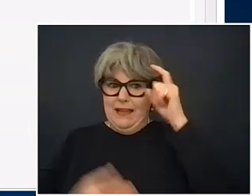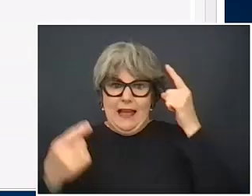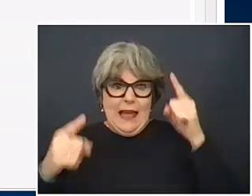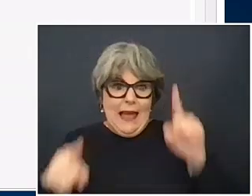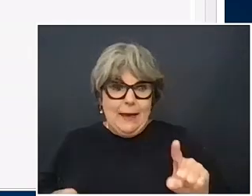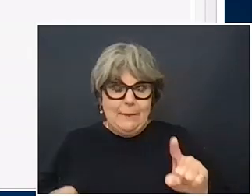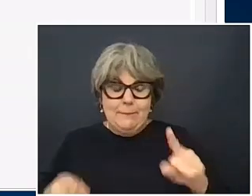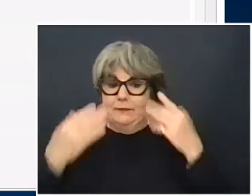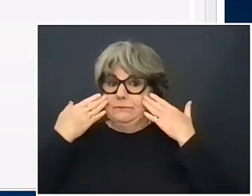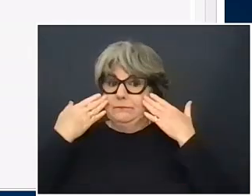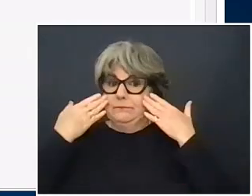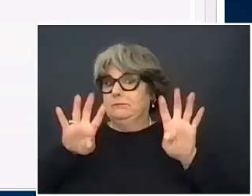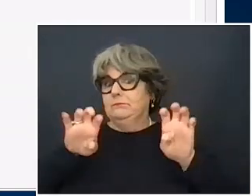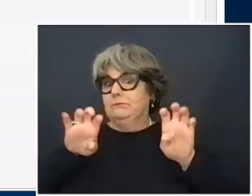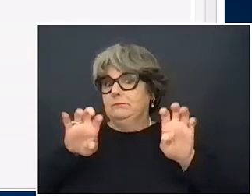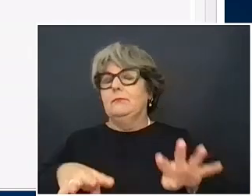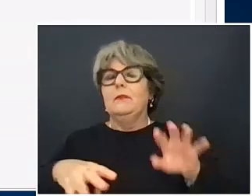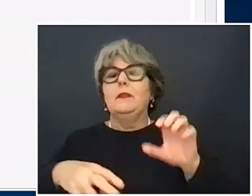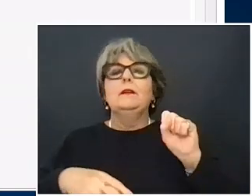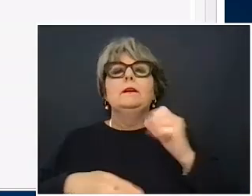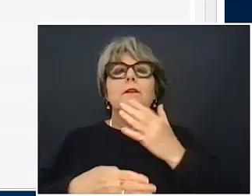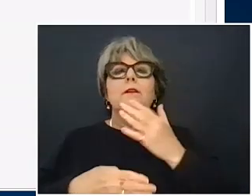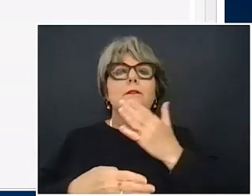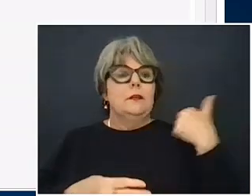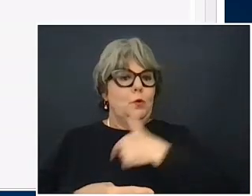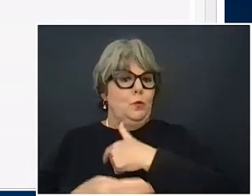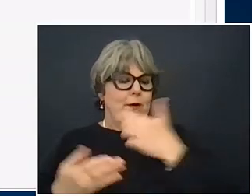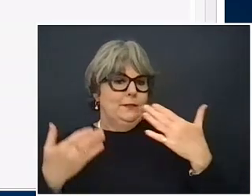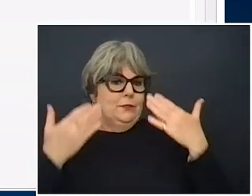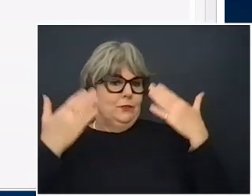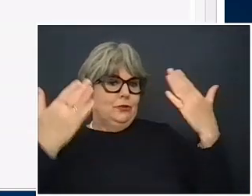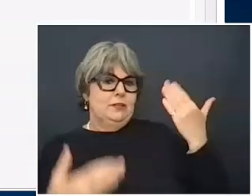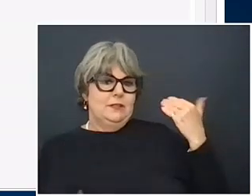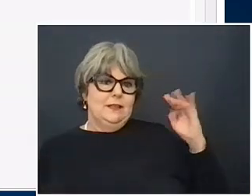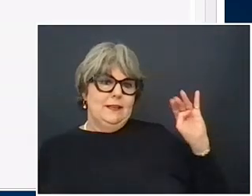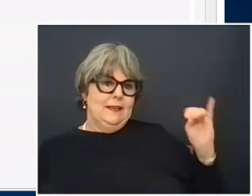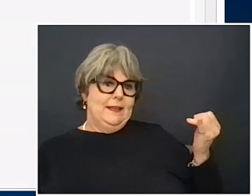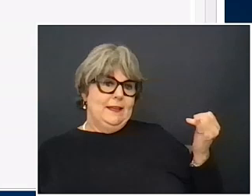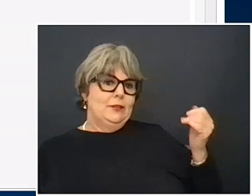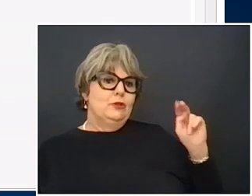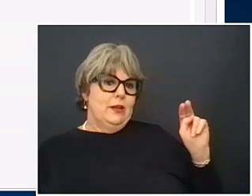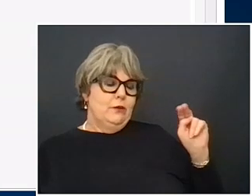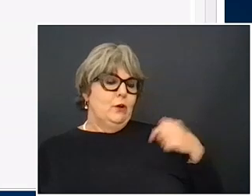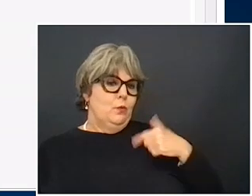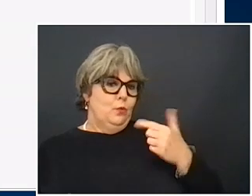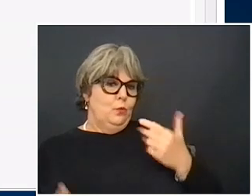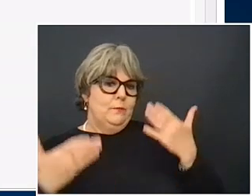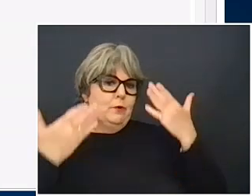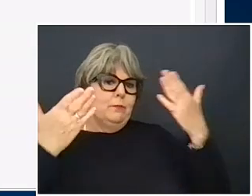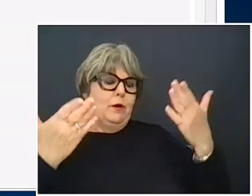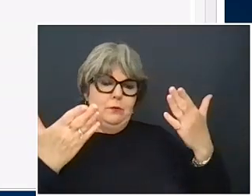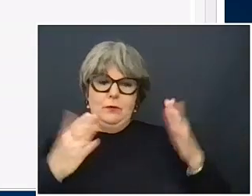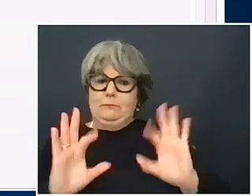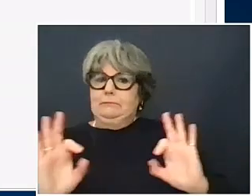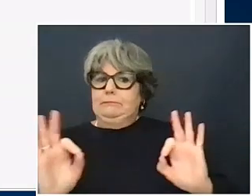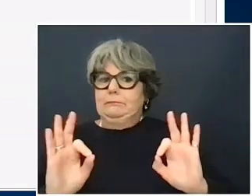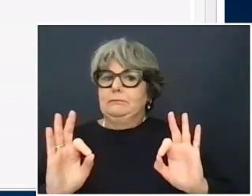And so we've suggested in- in January, we put in a proposal with pretty minimal and common sense language to at least prevent